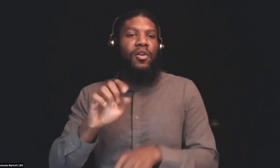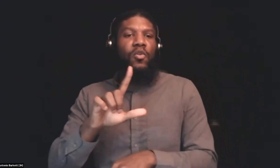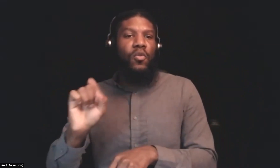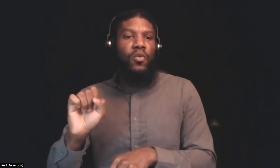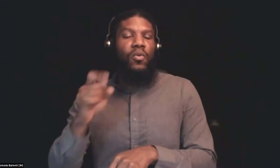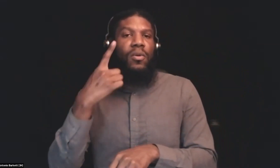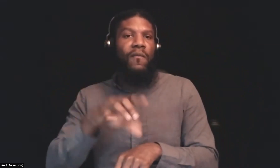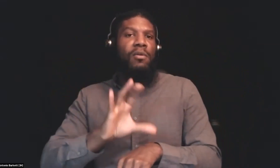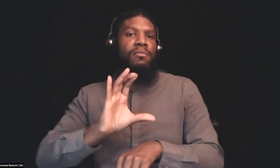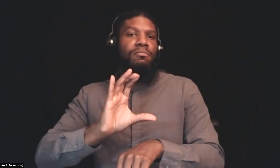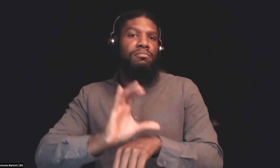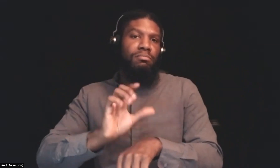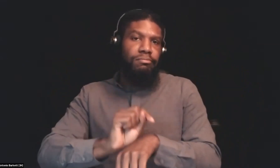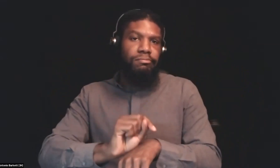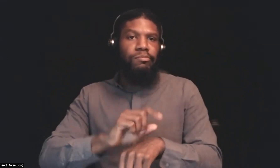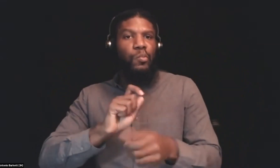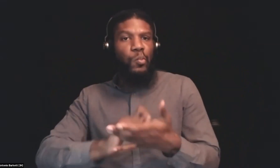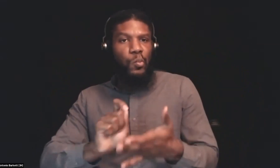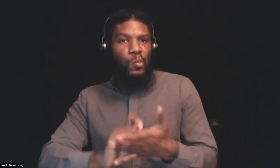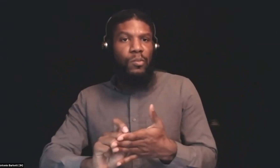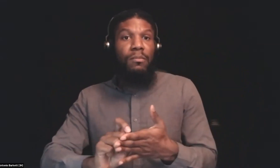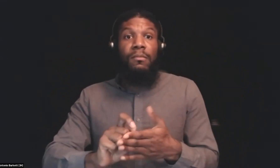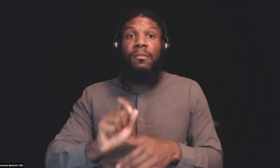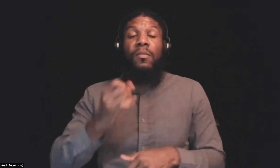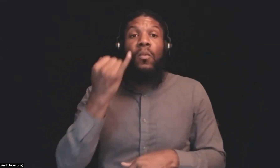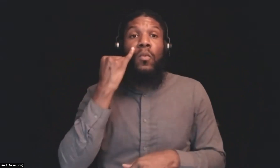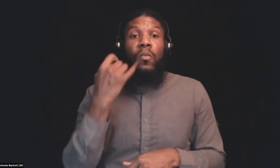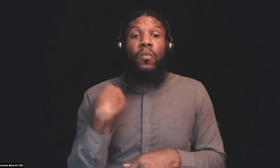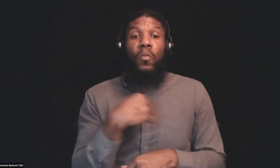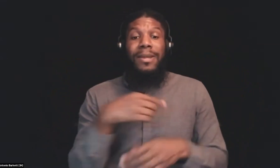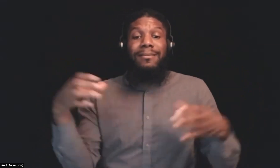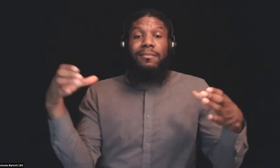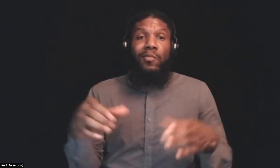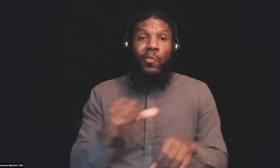where we're working on a shared document right. Where we can actually bold and highlight things,